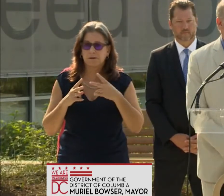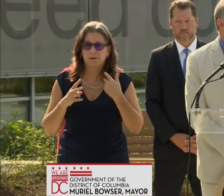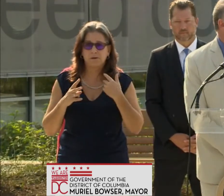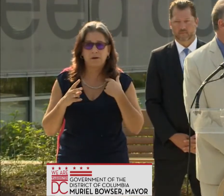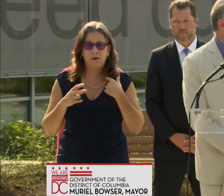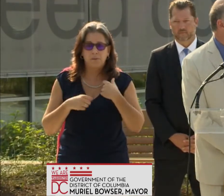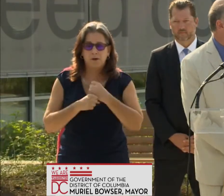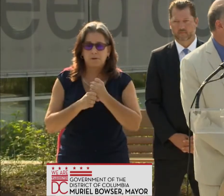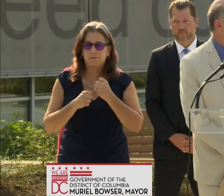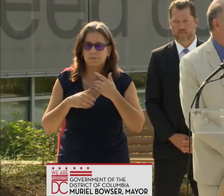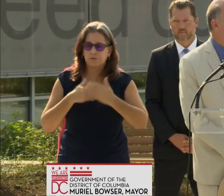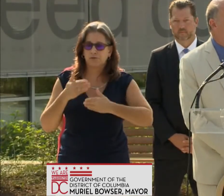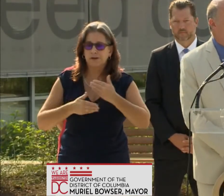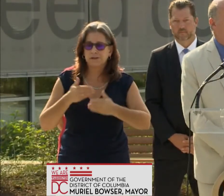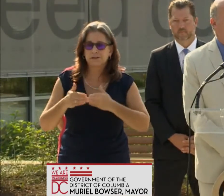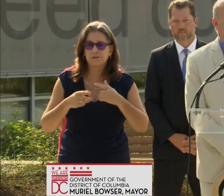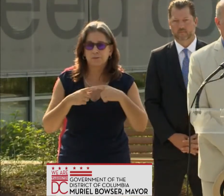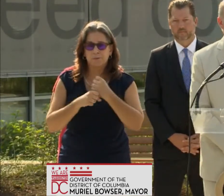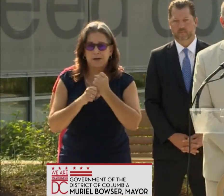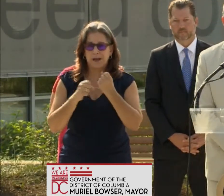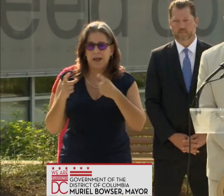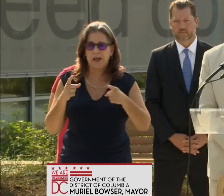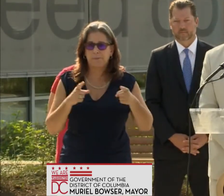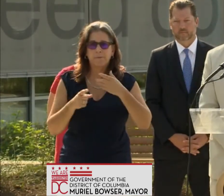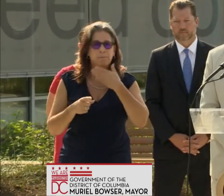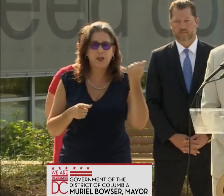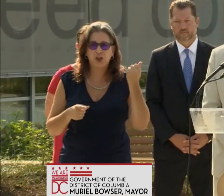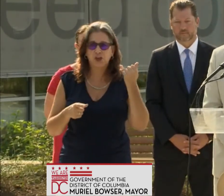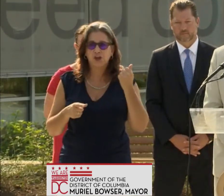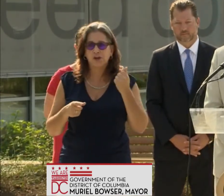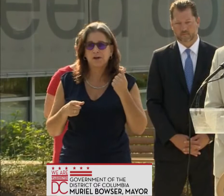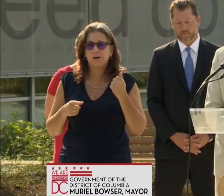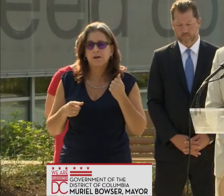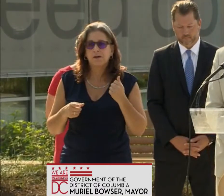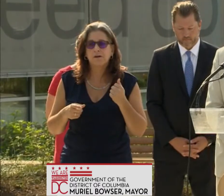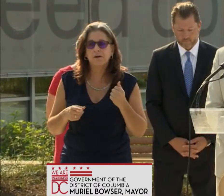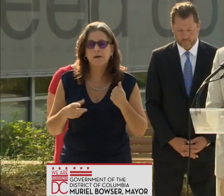work reflected in the PARCC results to test results that were just released but